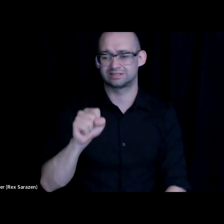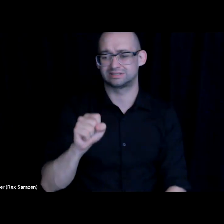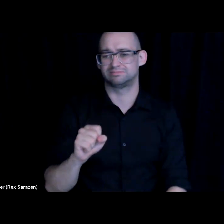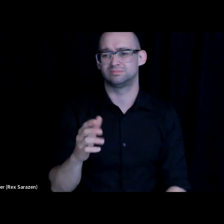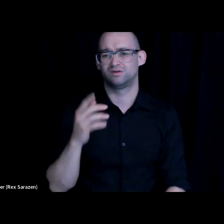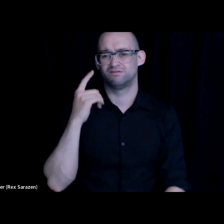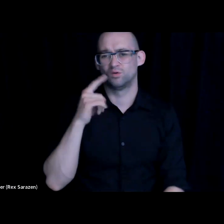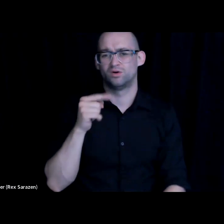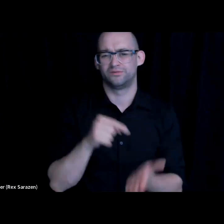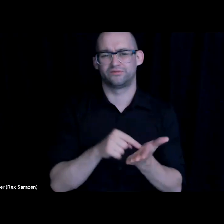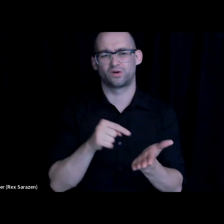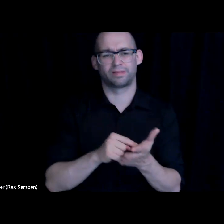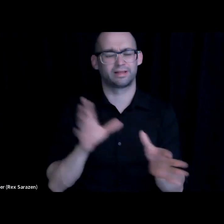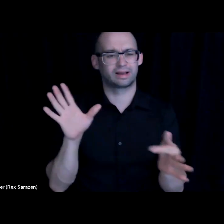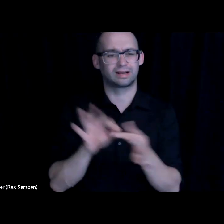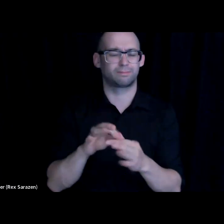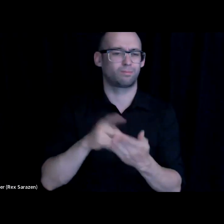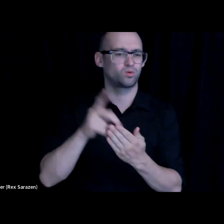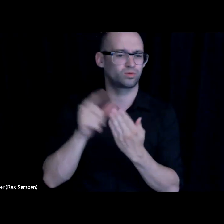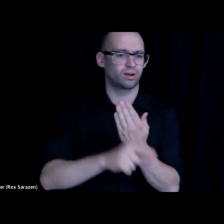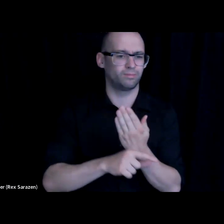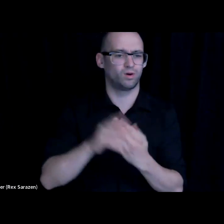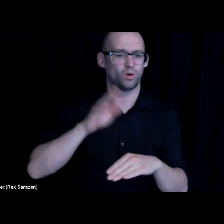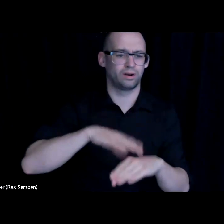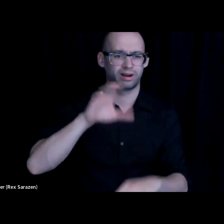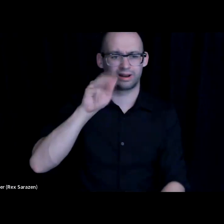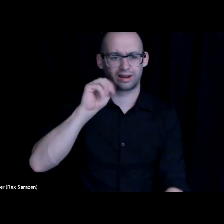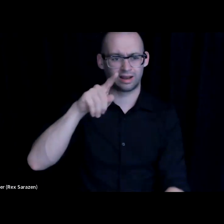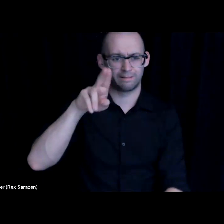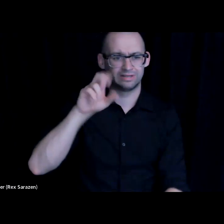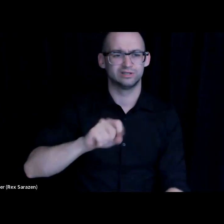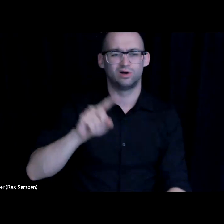program here on campus. So they do come to campus about once or twice a month and they